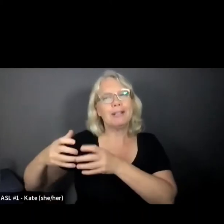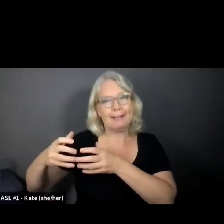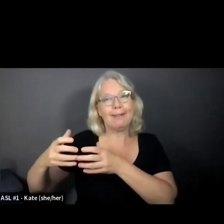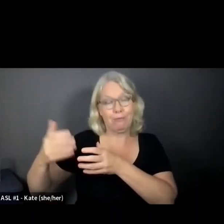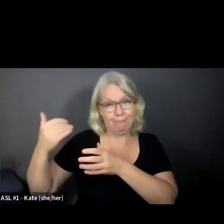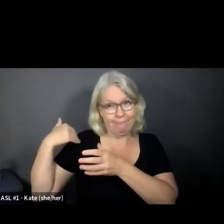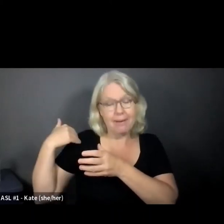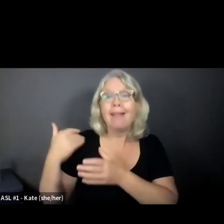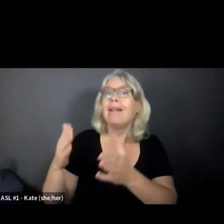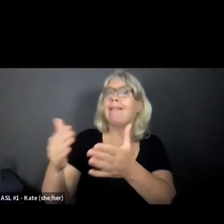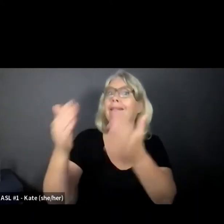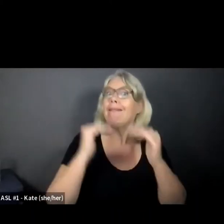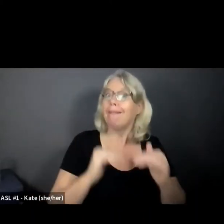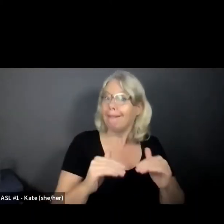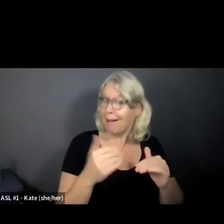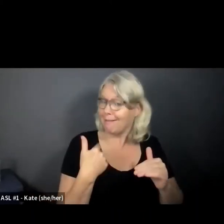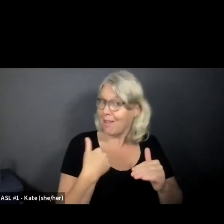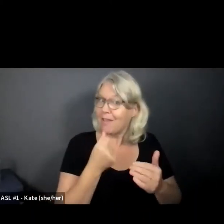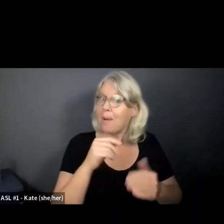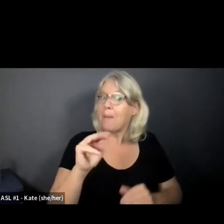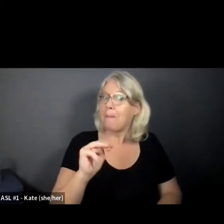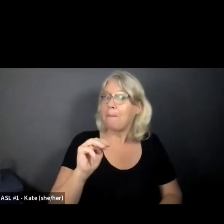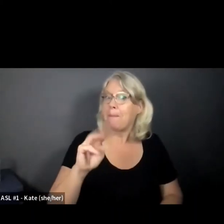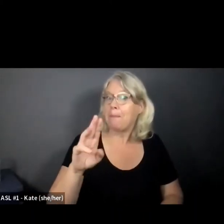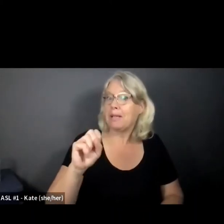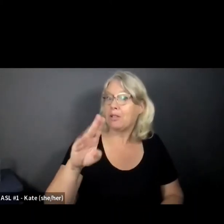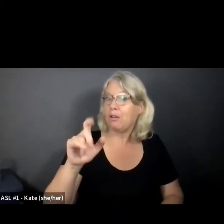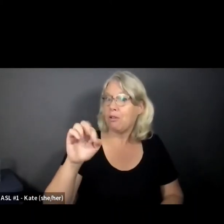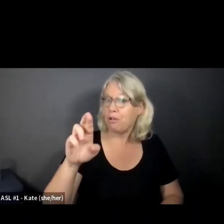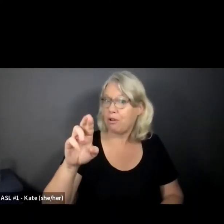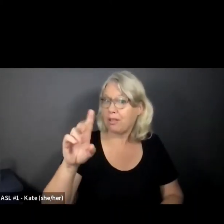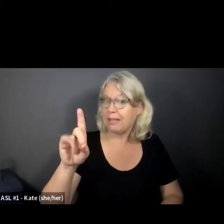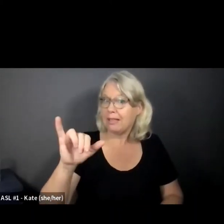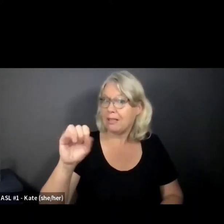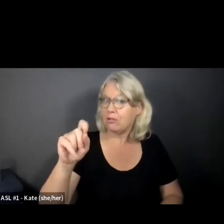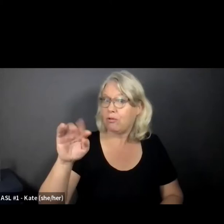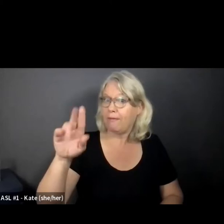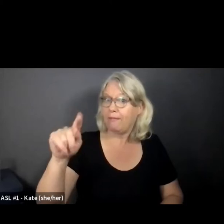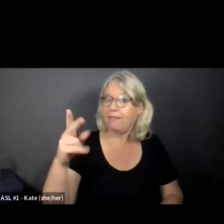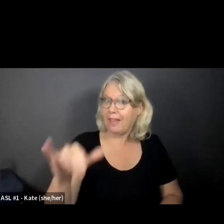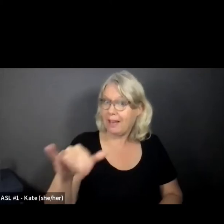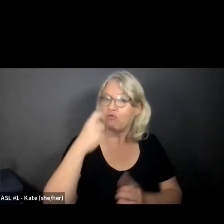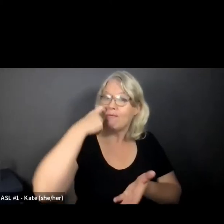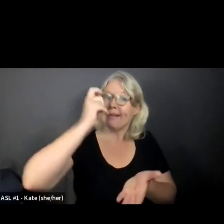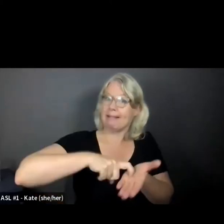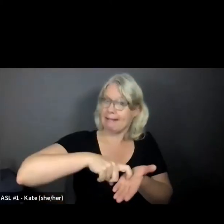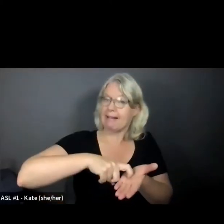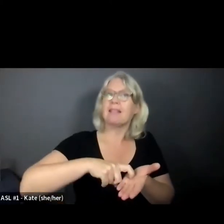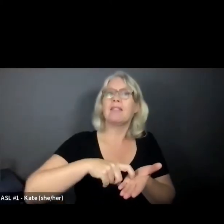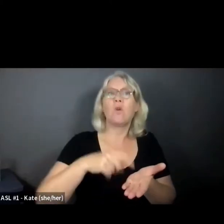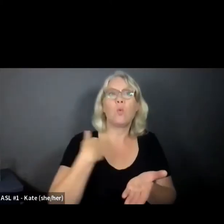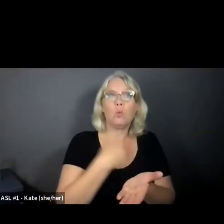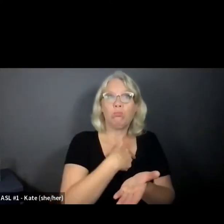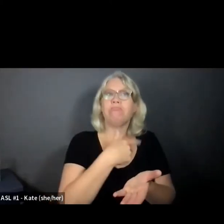ADVOCACY AWARD IN 2021.